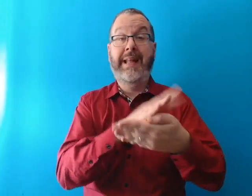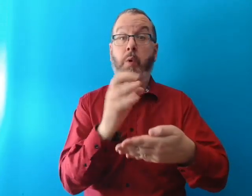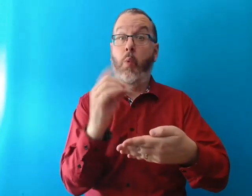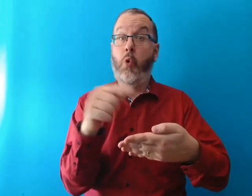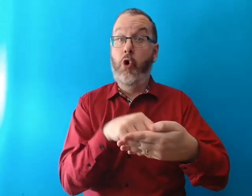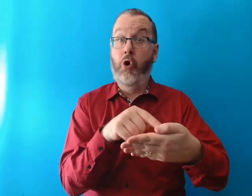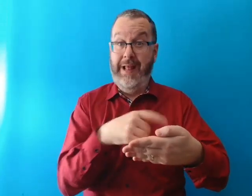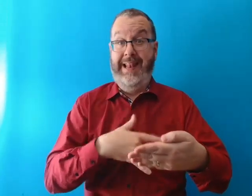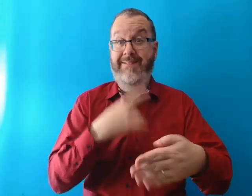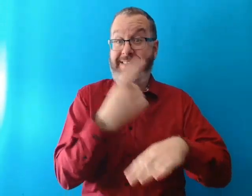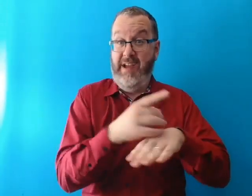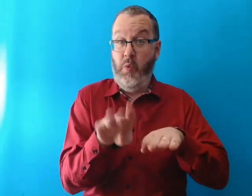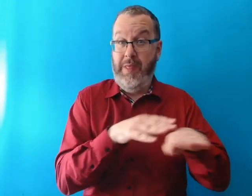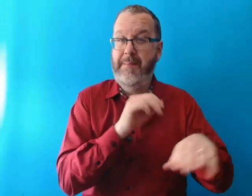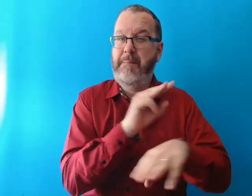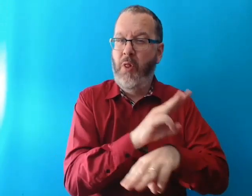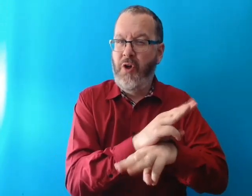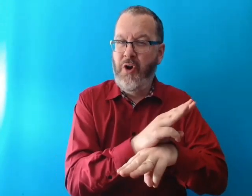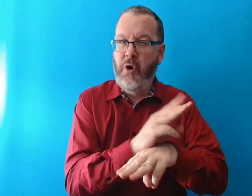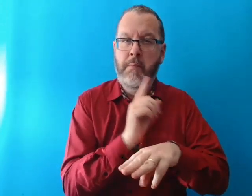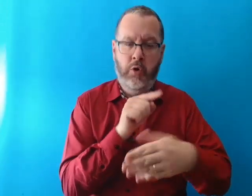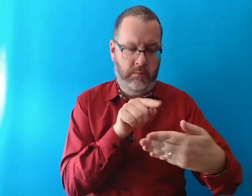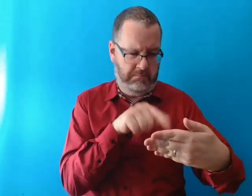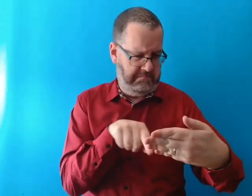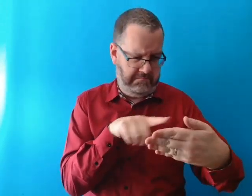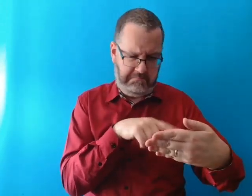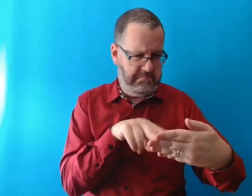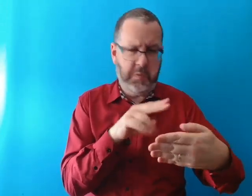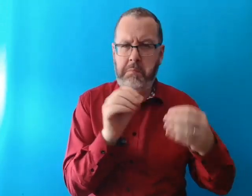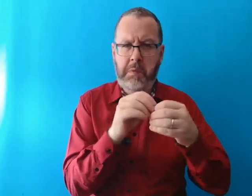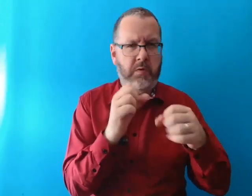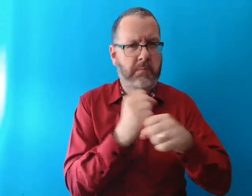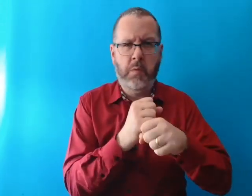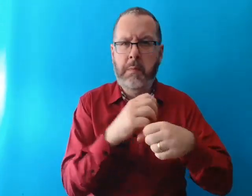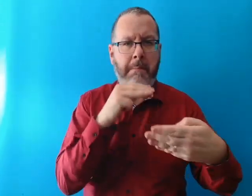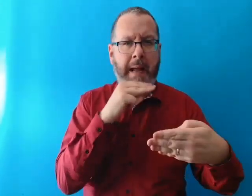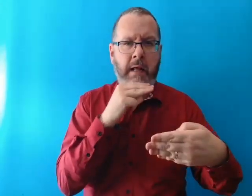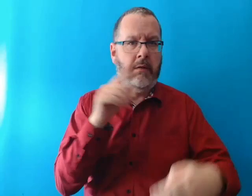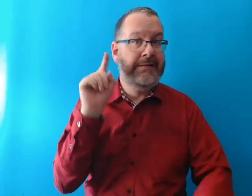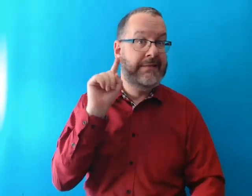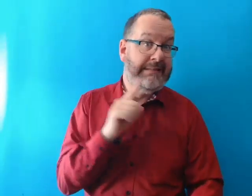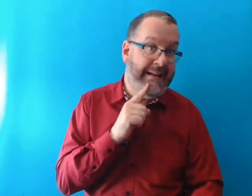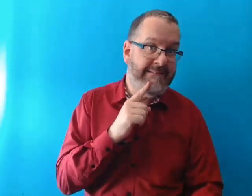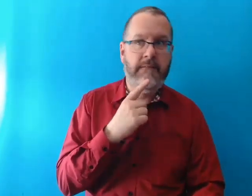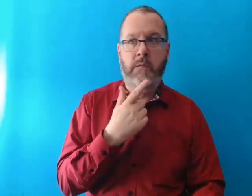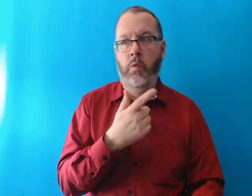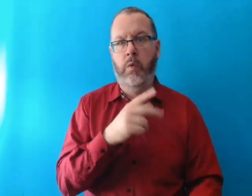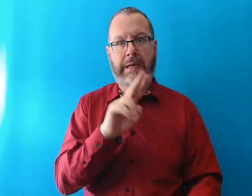In 1901, he lives with his mother Mary, but no mention is made on the Census form